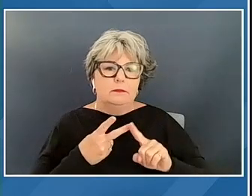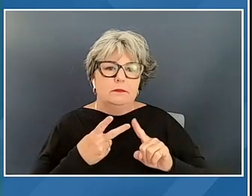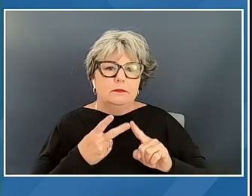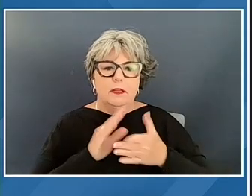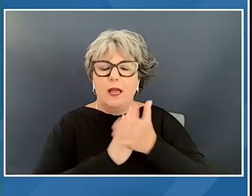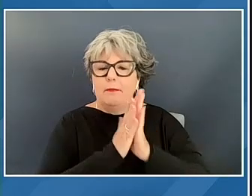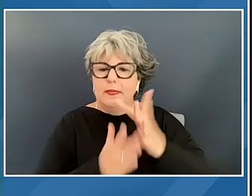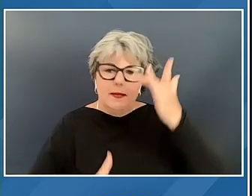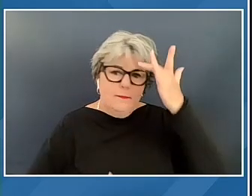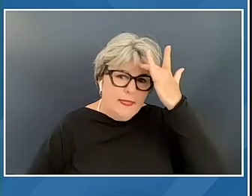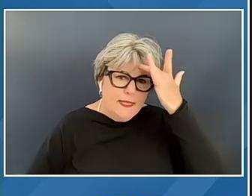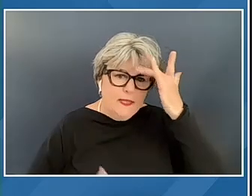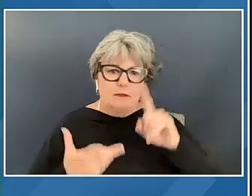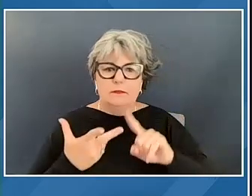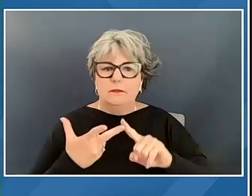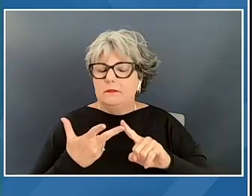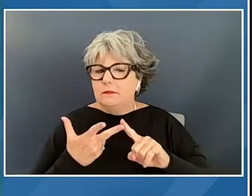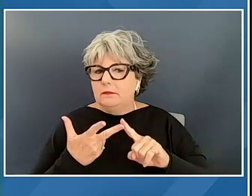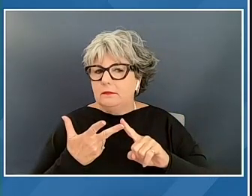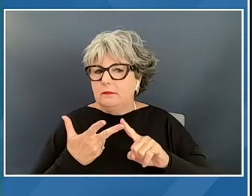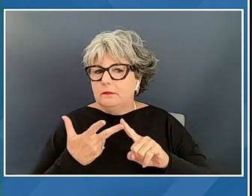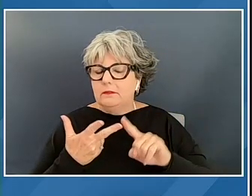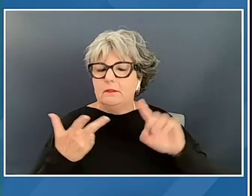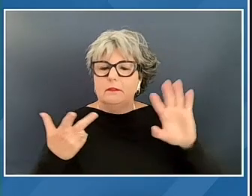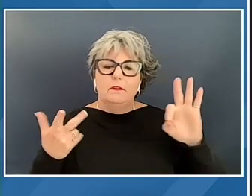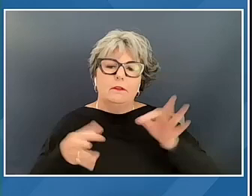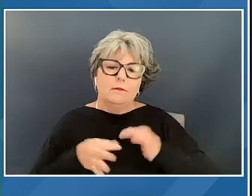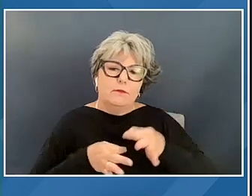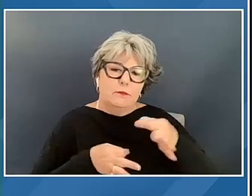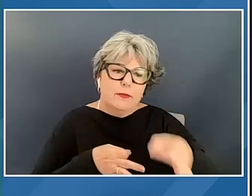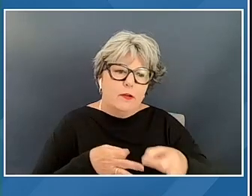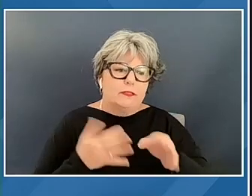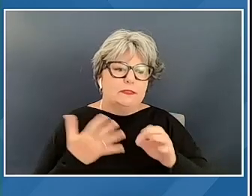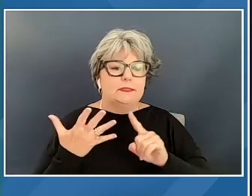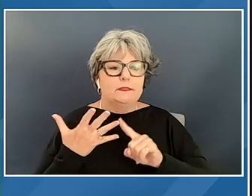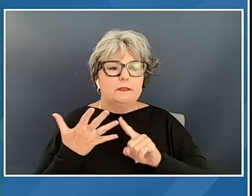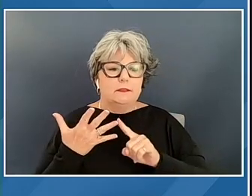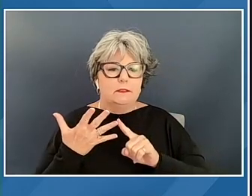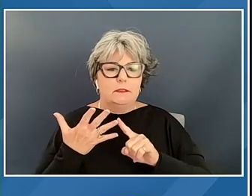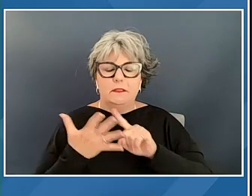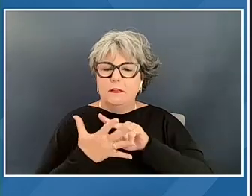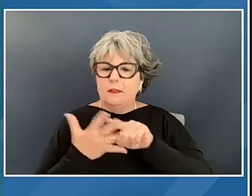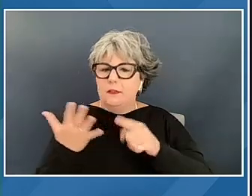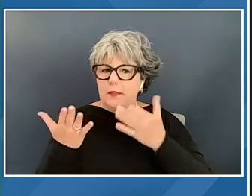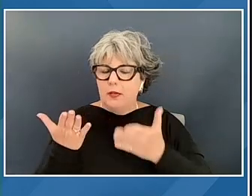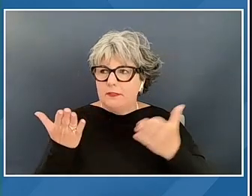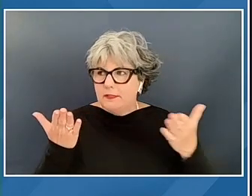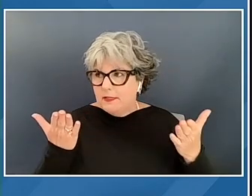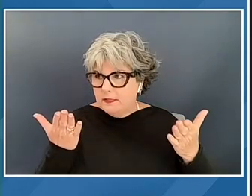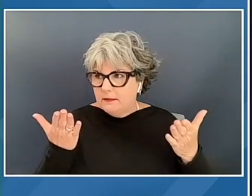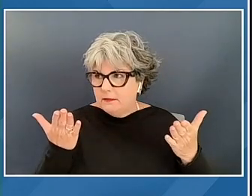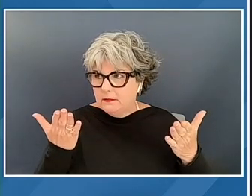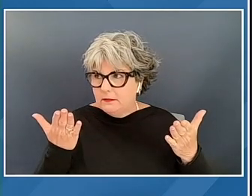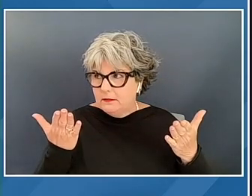I've had to take forbearances, those kind of things, that we would look at some way